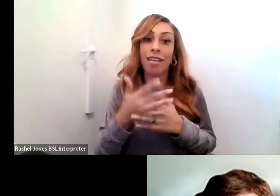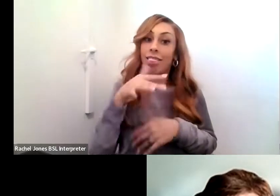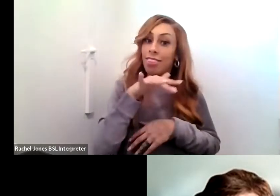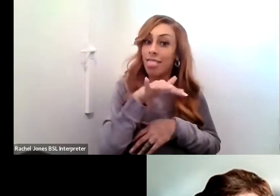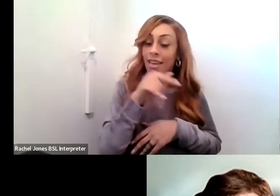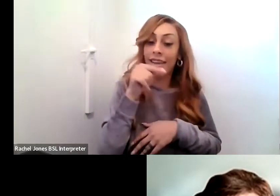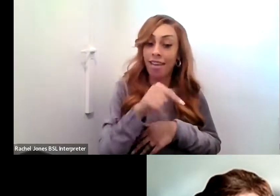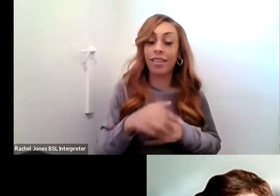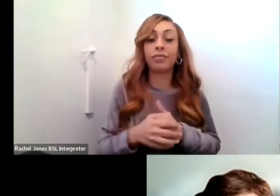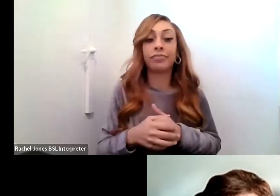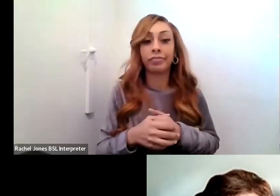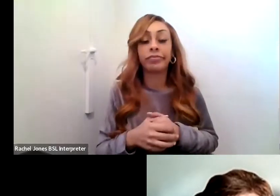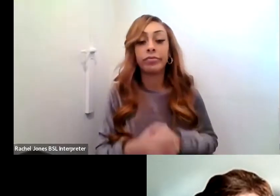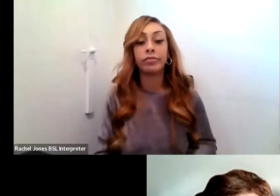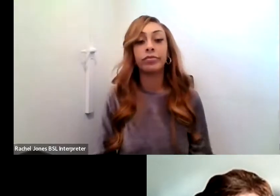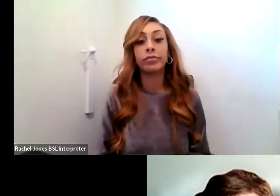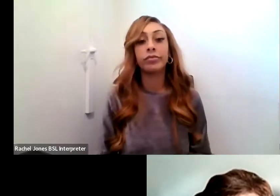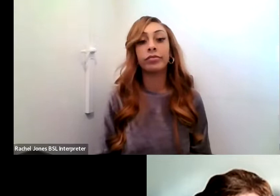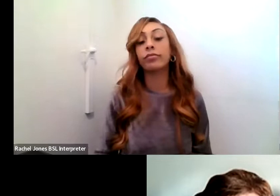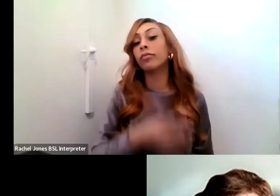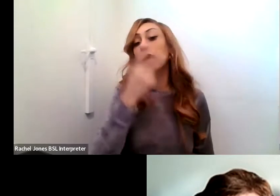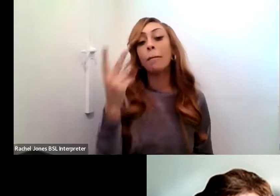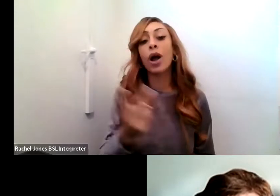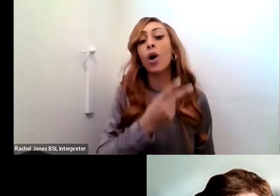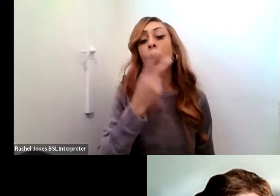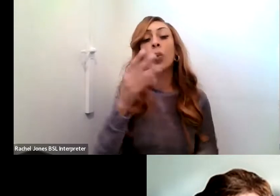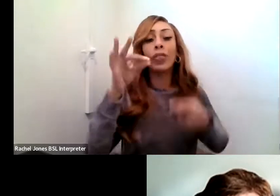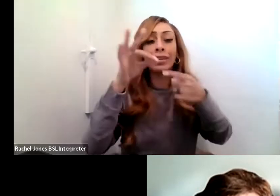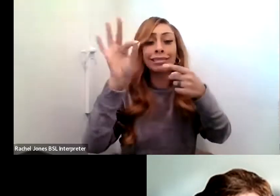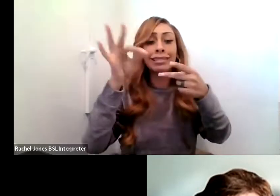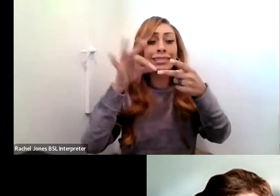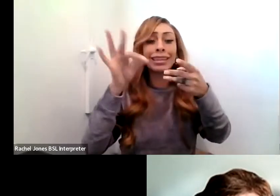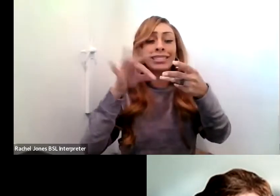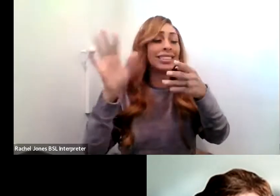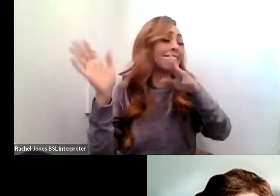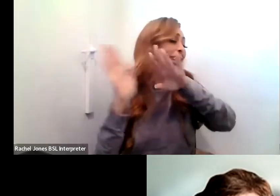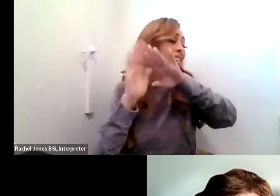that both meet the tick-box contents, and also go beyond that.